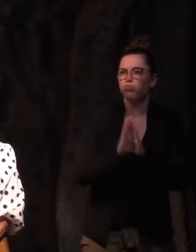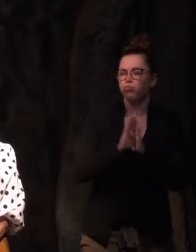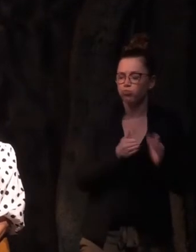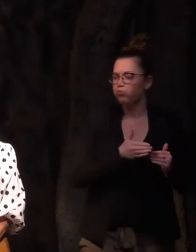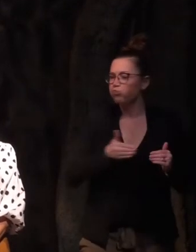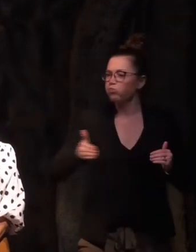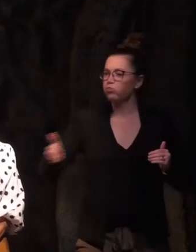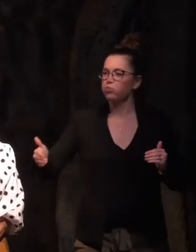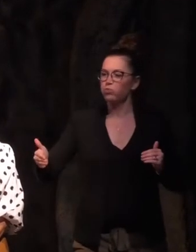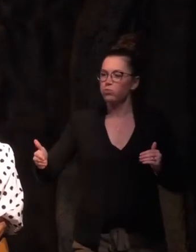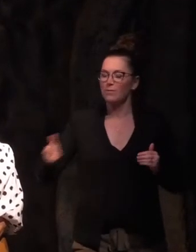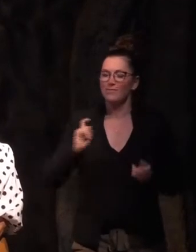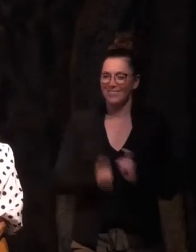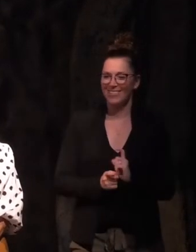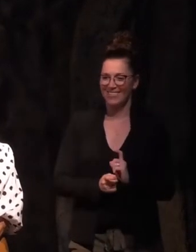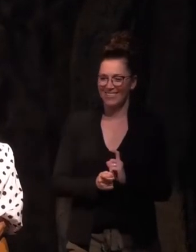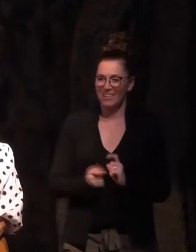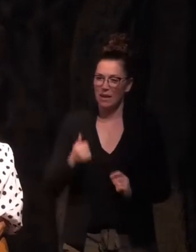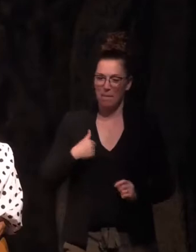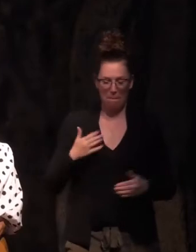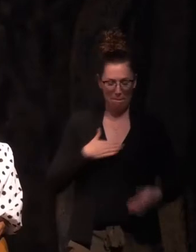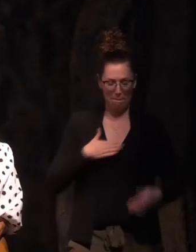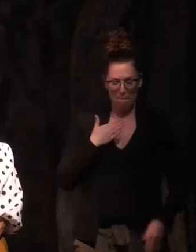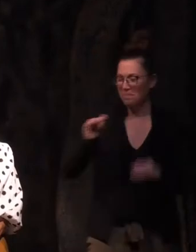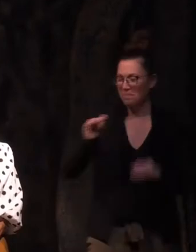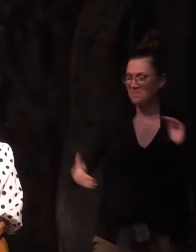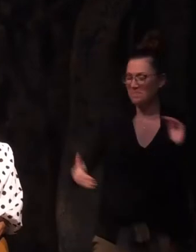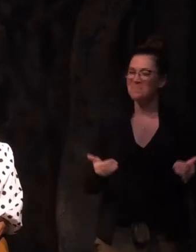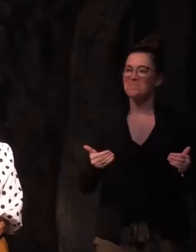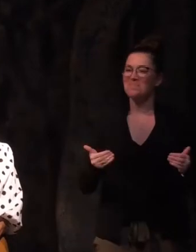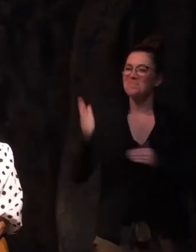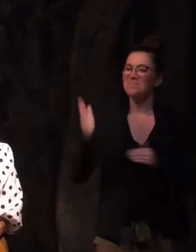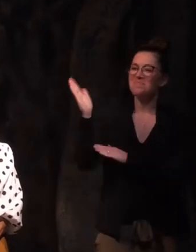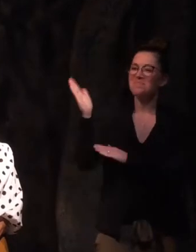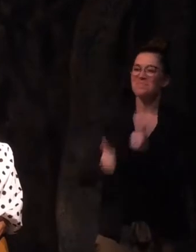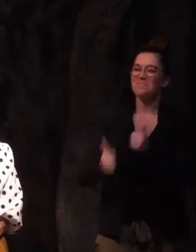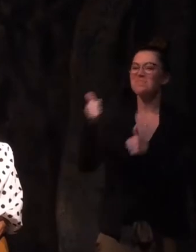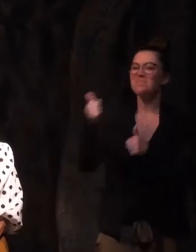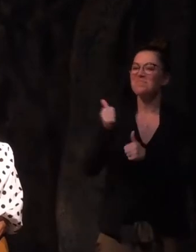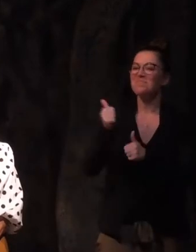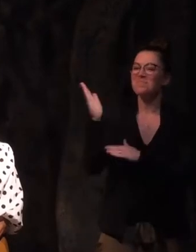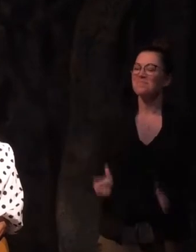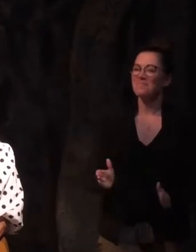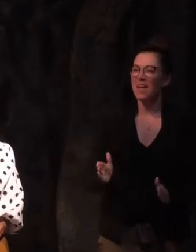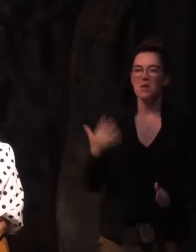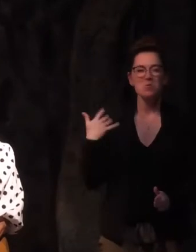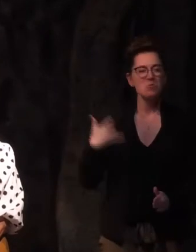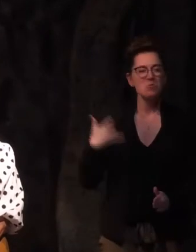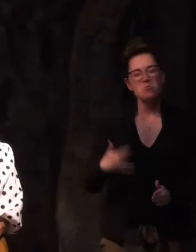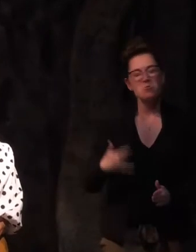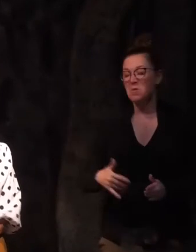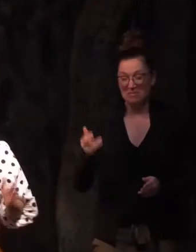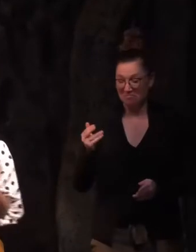for the PACT 2019 conference, the multifaceted, powerful and determined Mr. Marcus Youssef